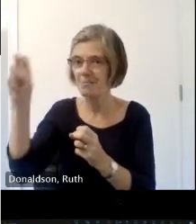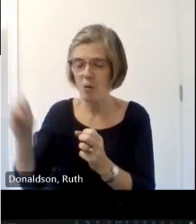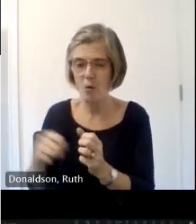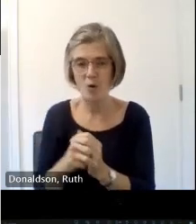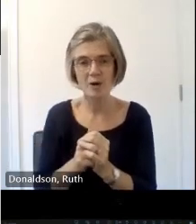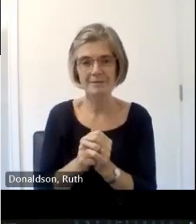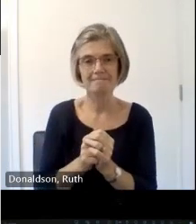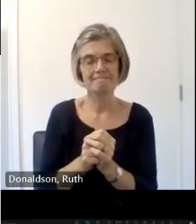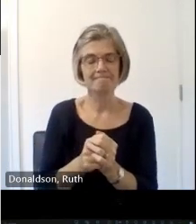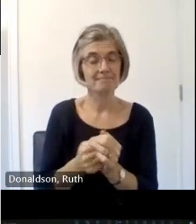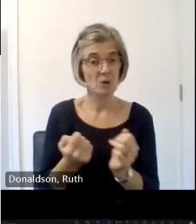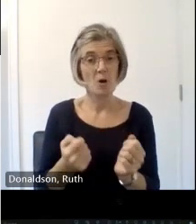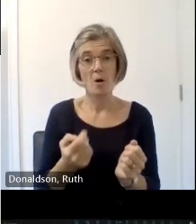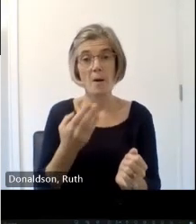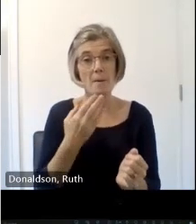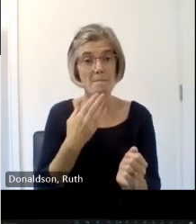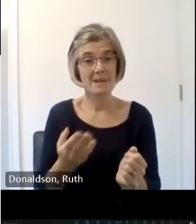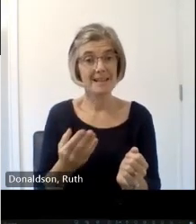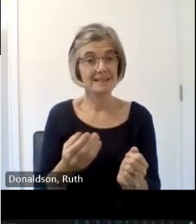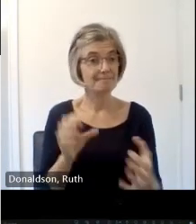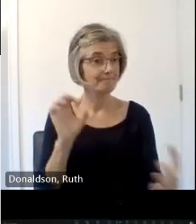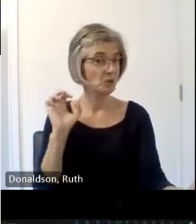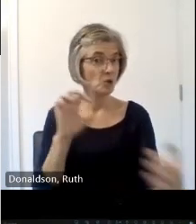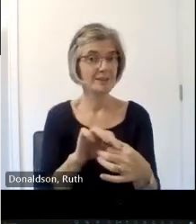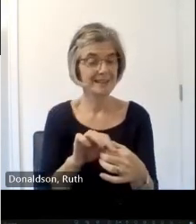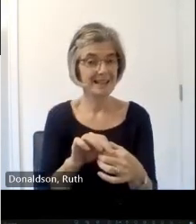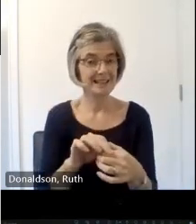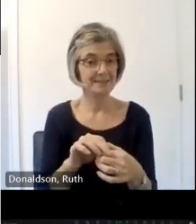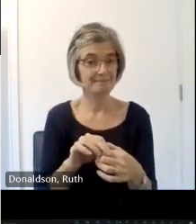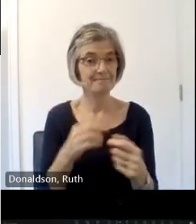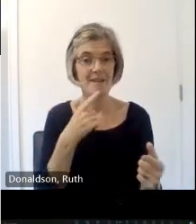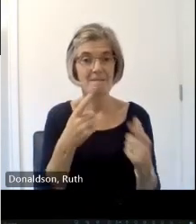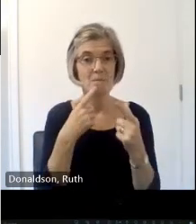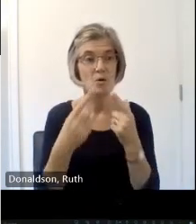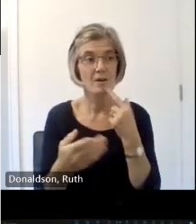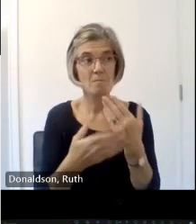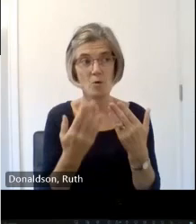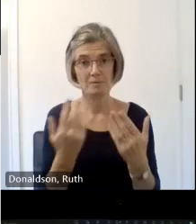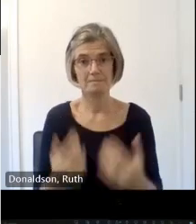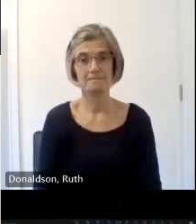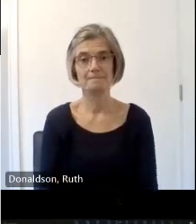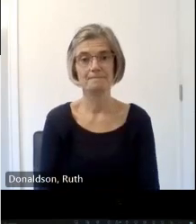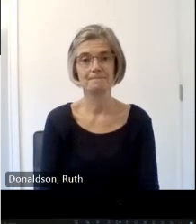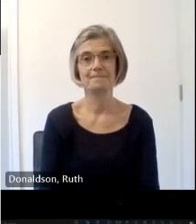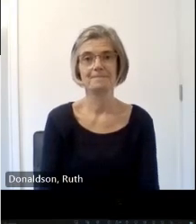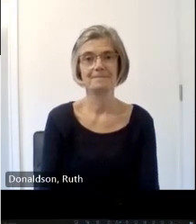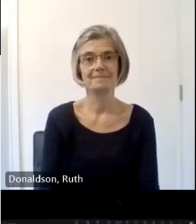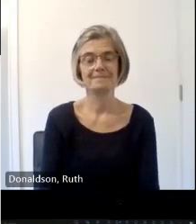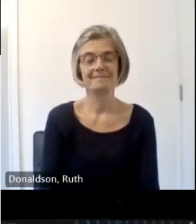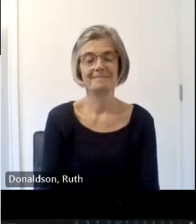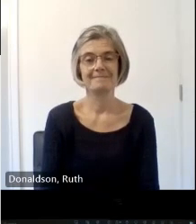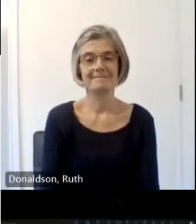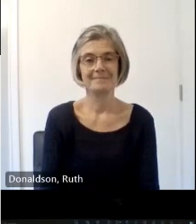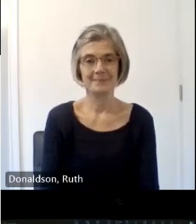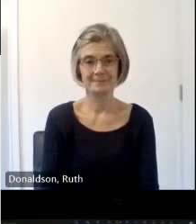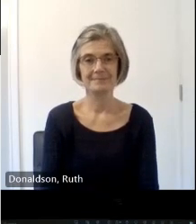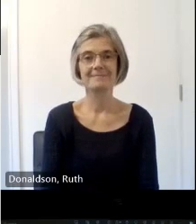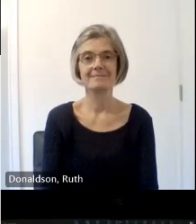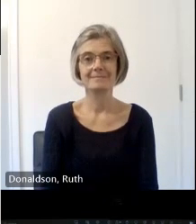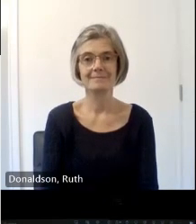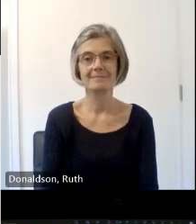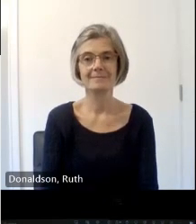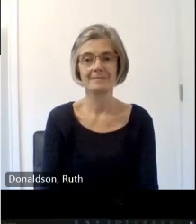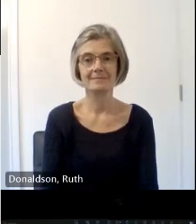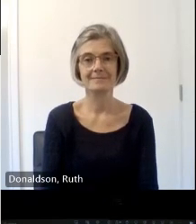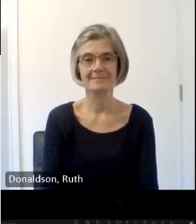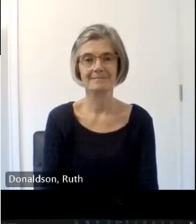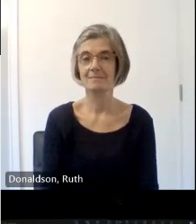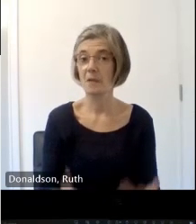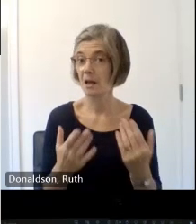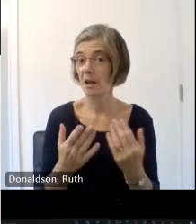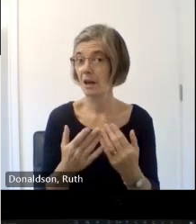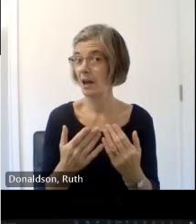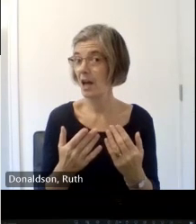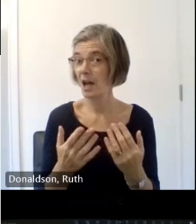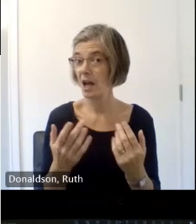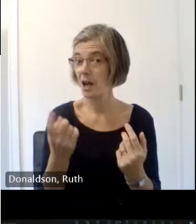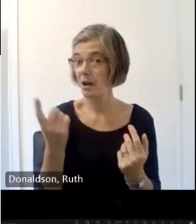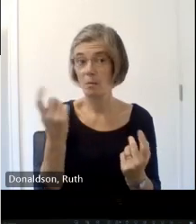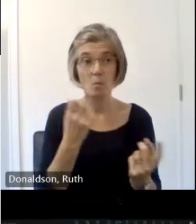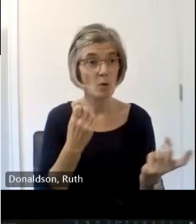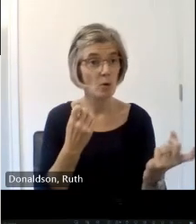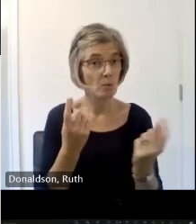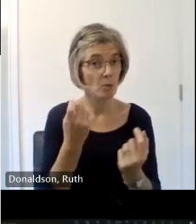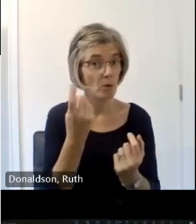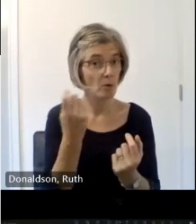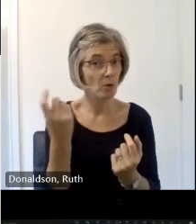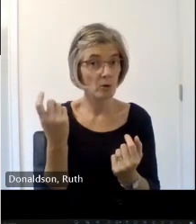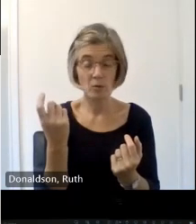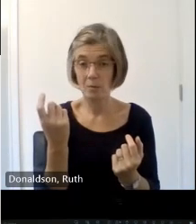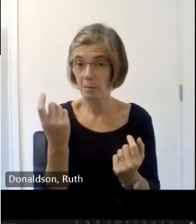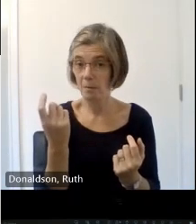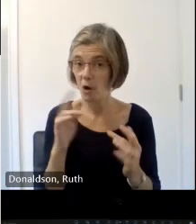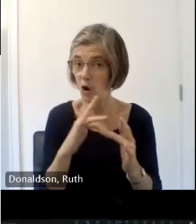touch anym any are there any online oh we've got a couple is there an online volunteer